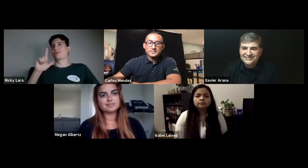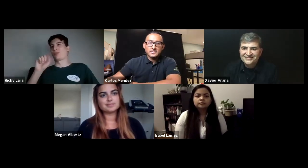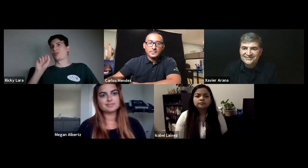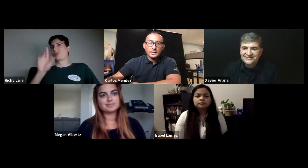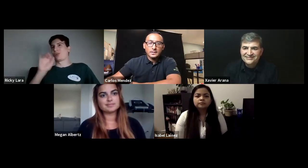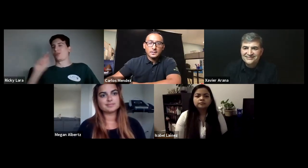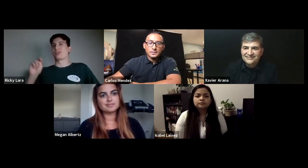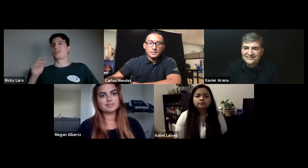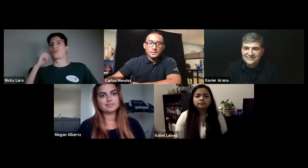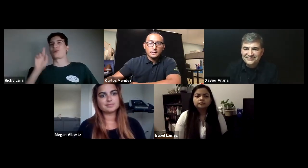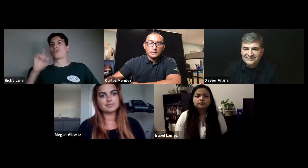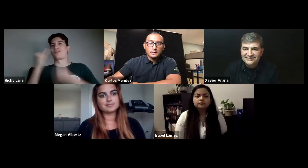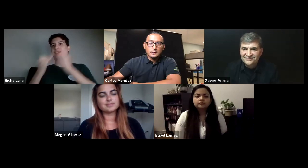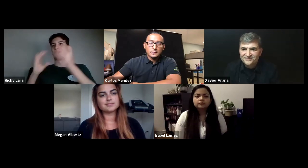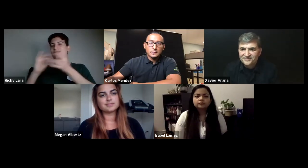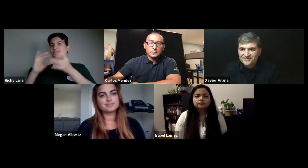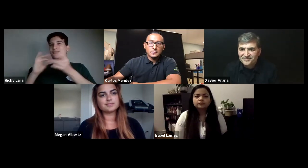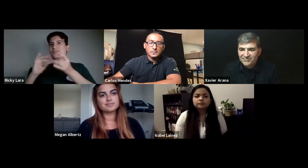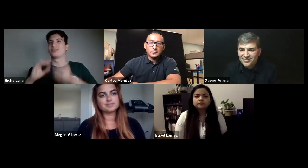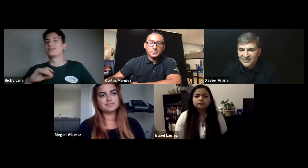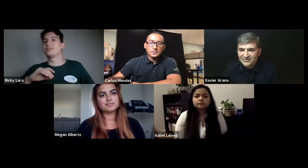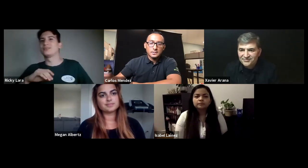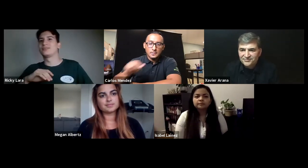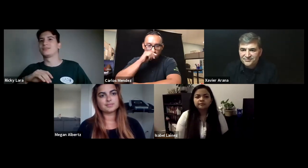So, I'd like to invite Loriann back